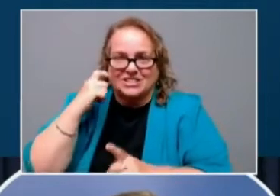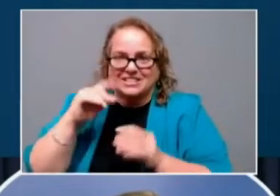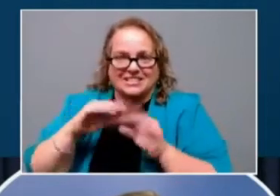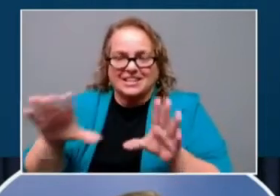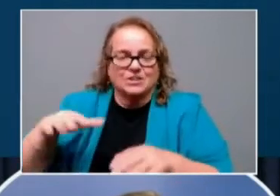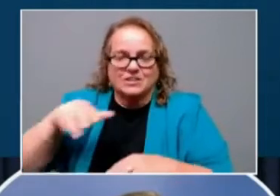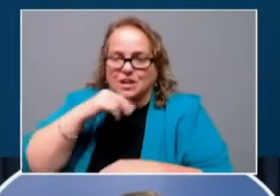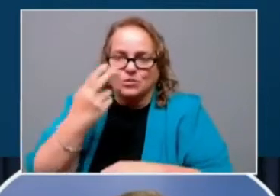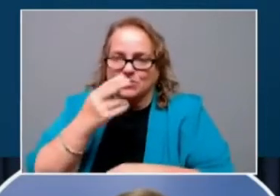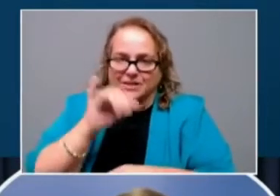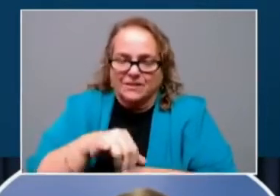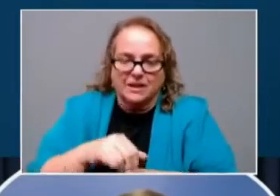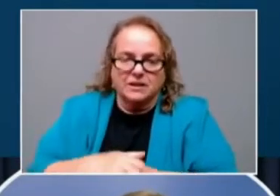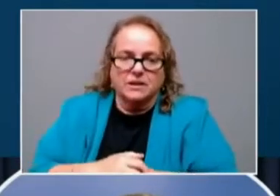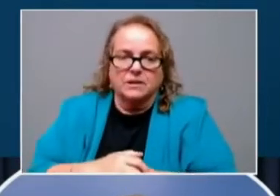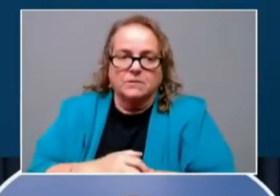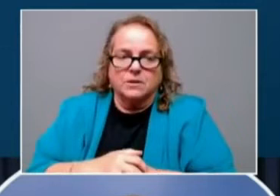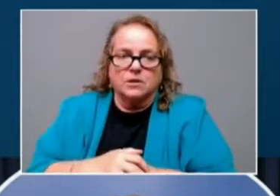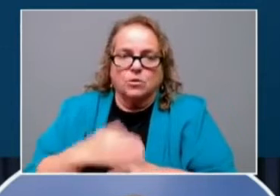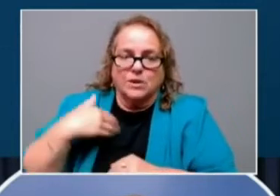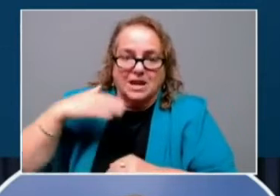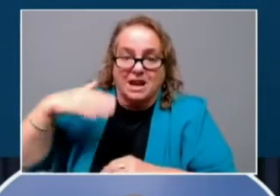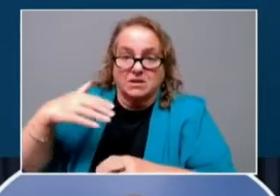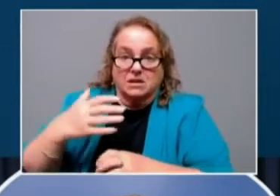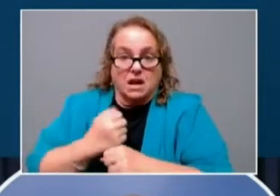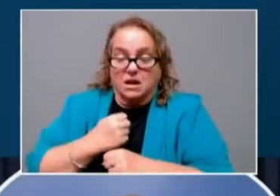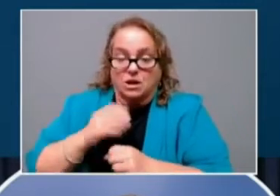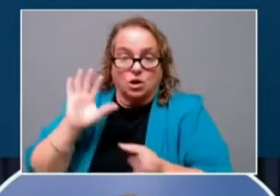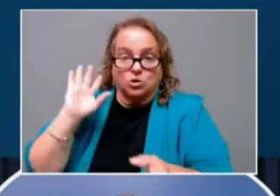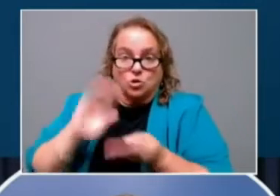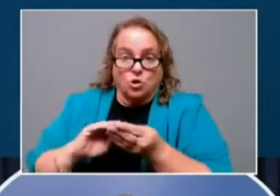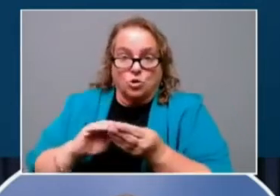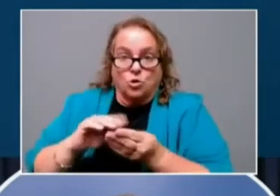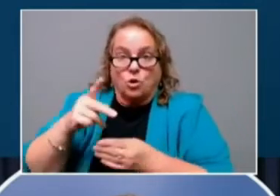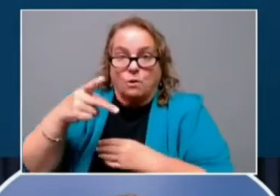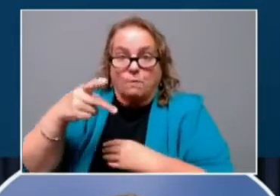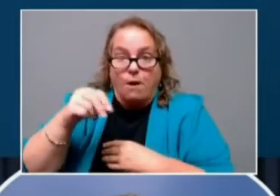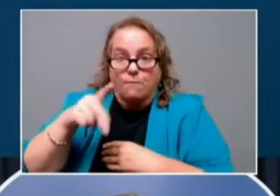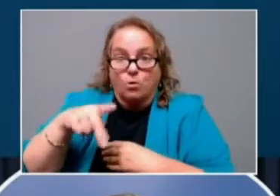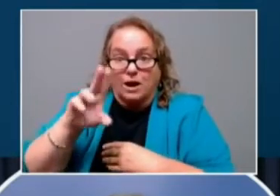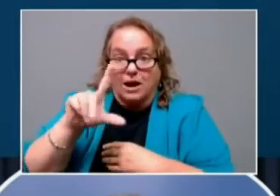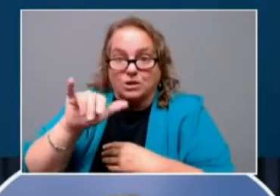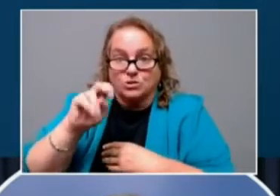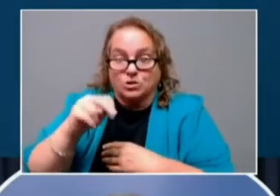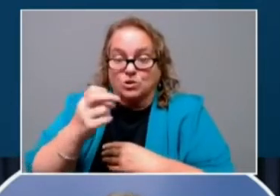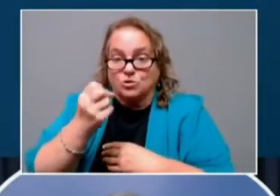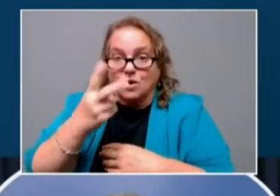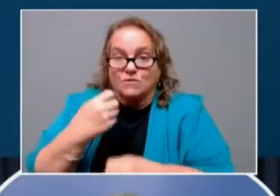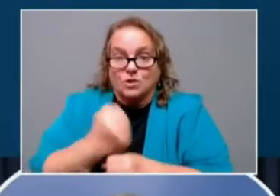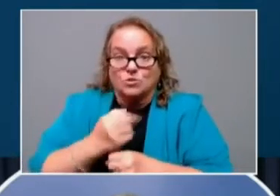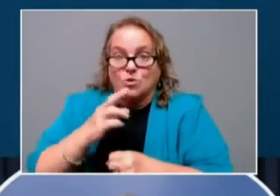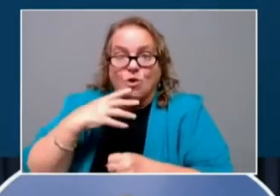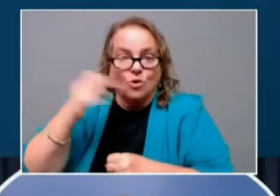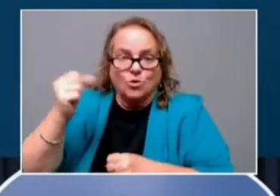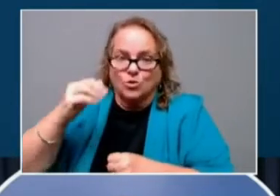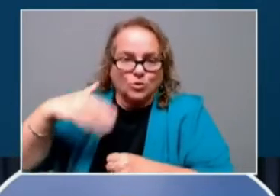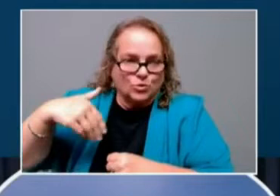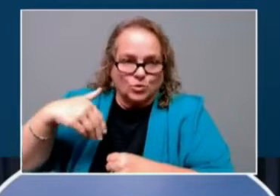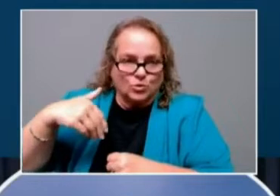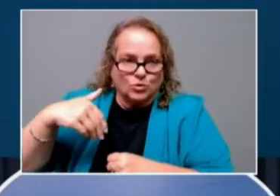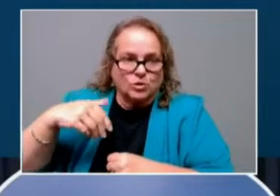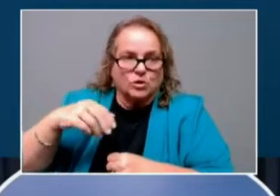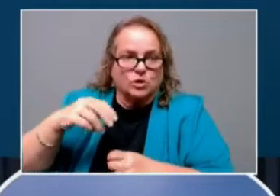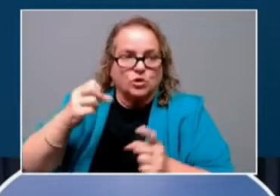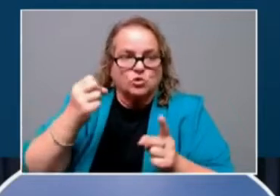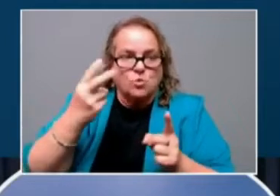get a total population 12 years or older And a population of 12-17. Uh, we